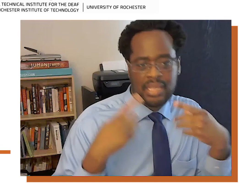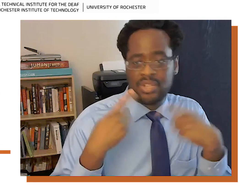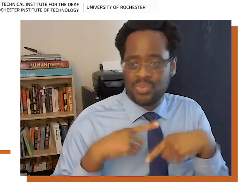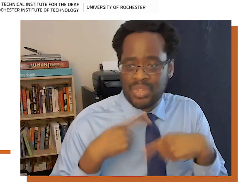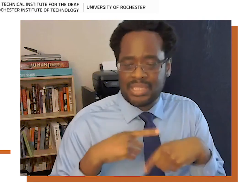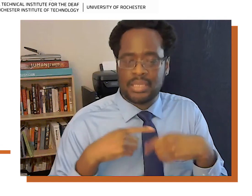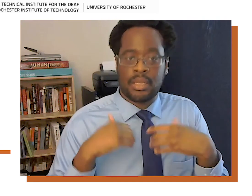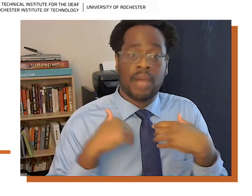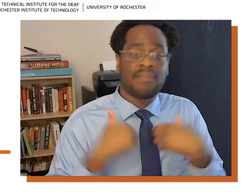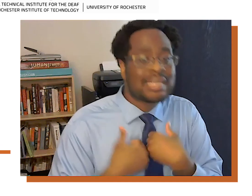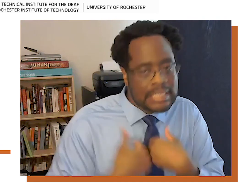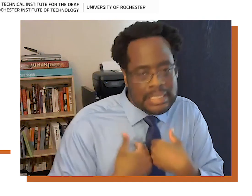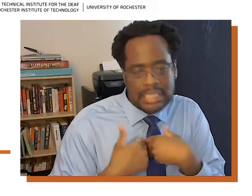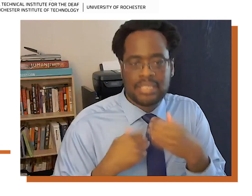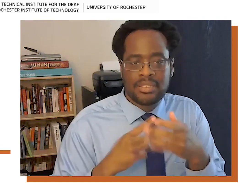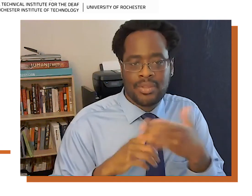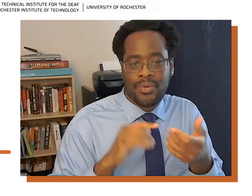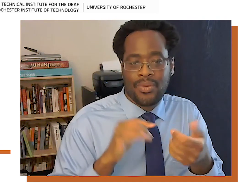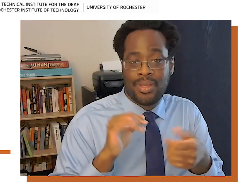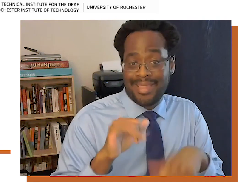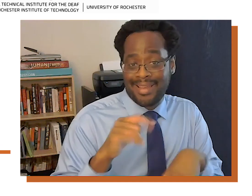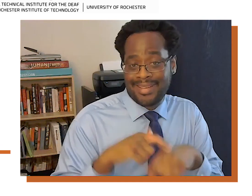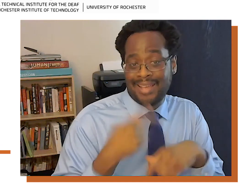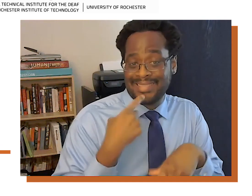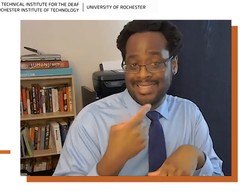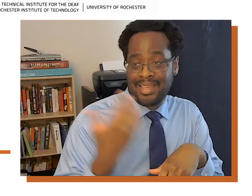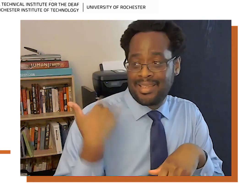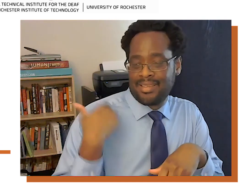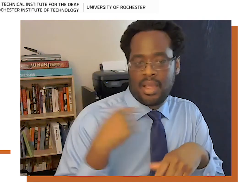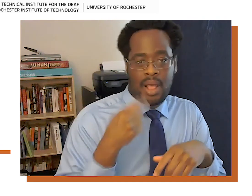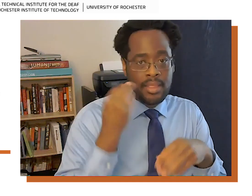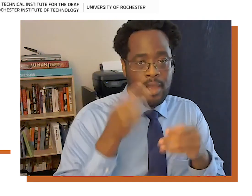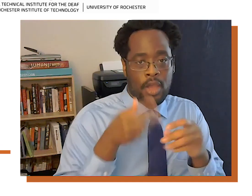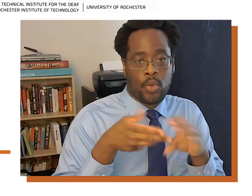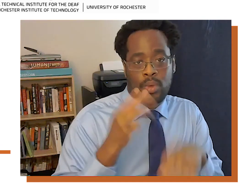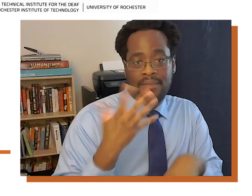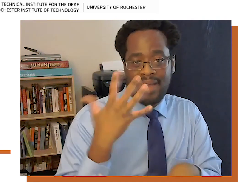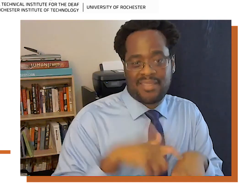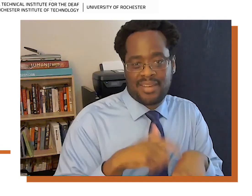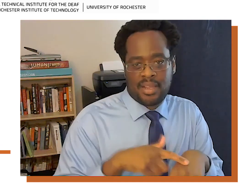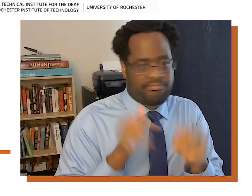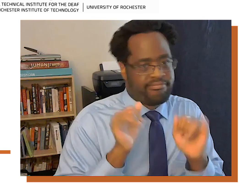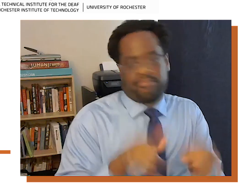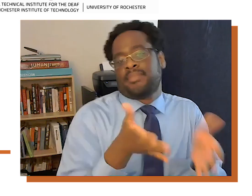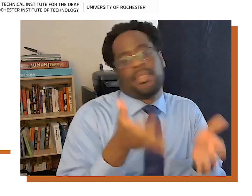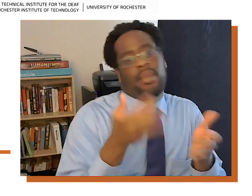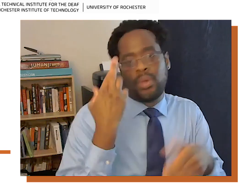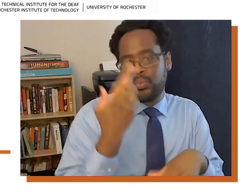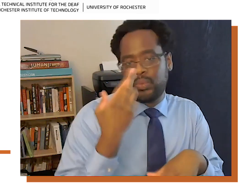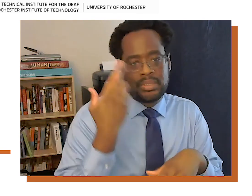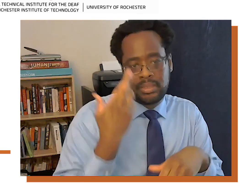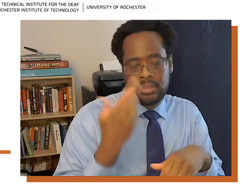I still have it some, but it's diminished a little bit, and like I said previously, I almost quit